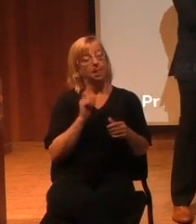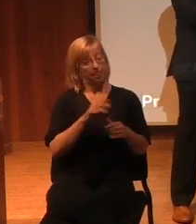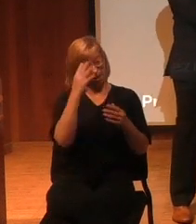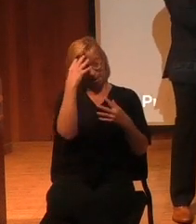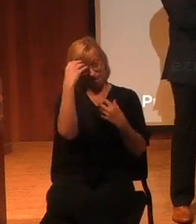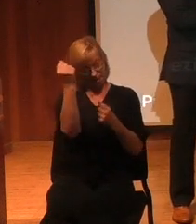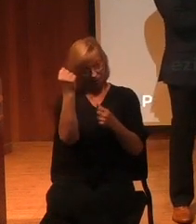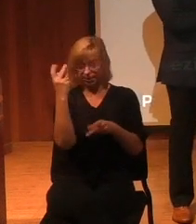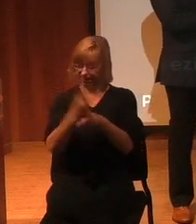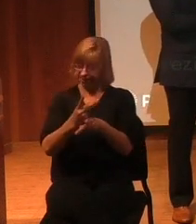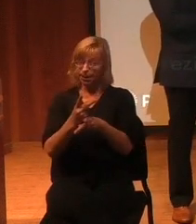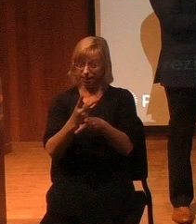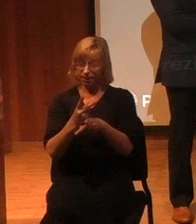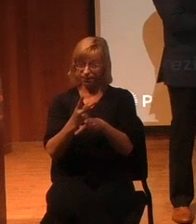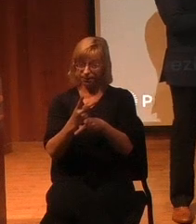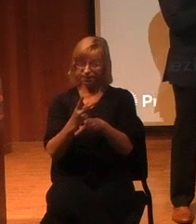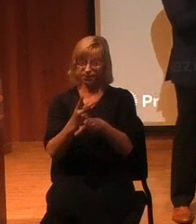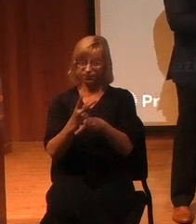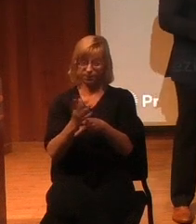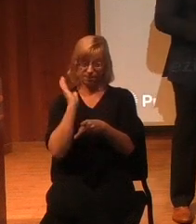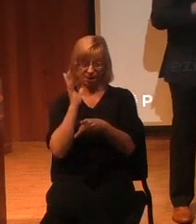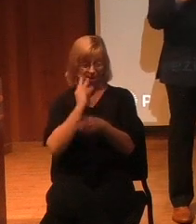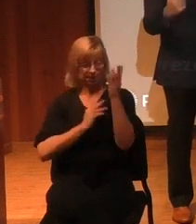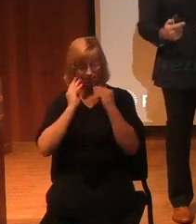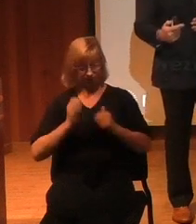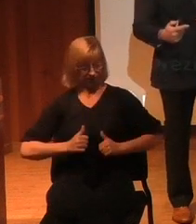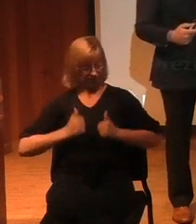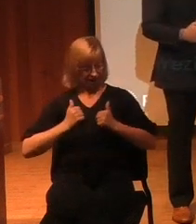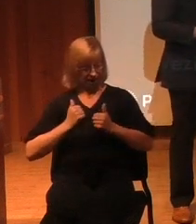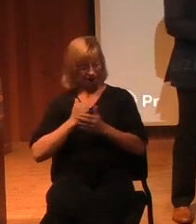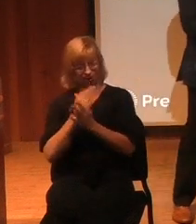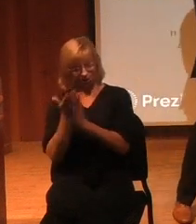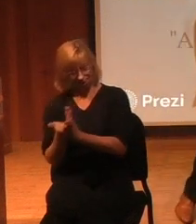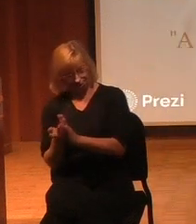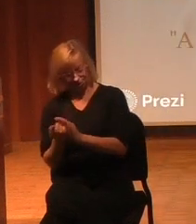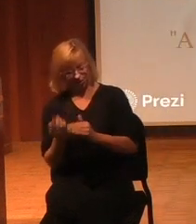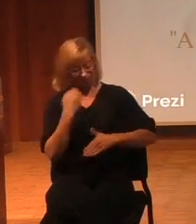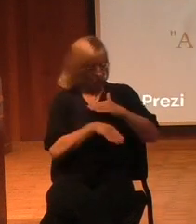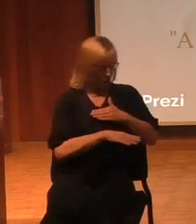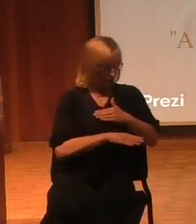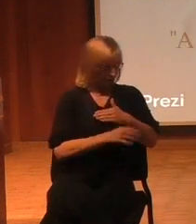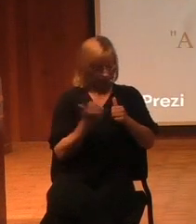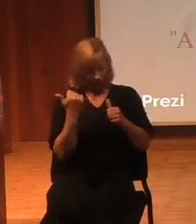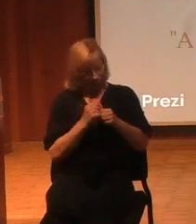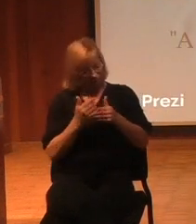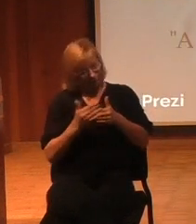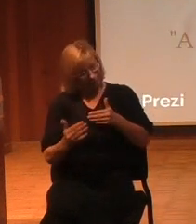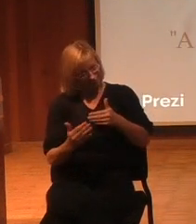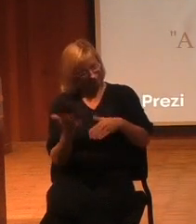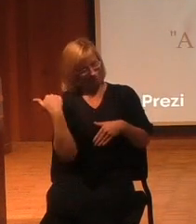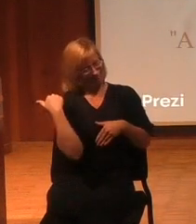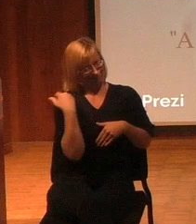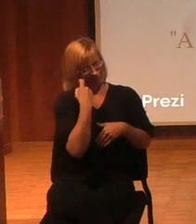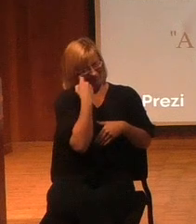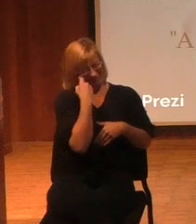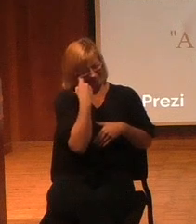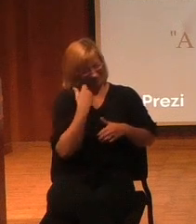from his previous lives lived. So, he's able to kind of move throughout his life and change things about the nature of his reality every single time.